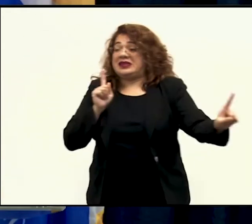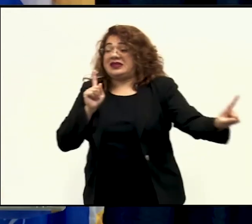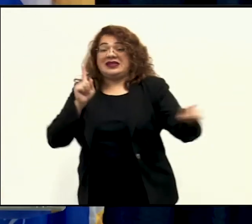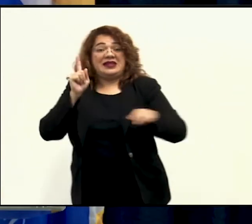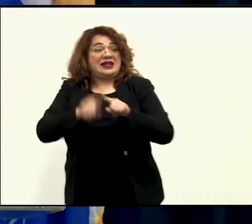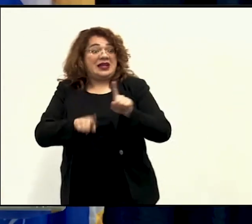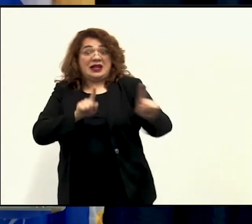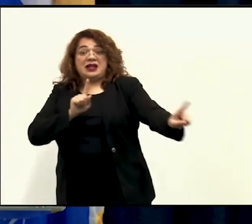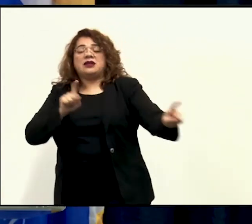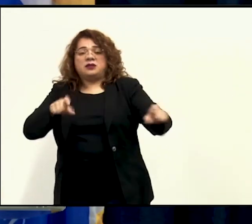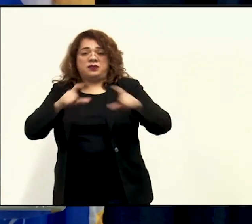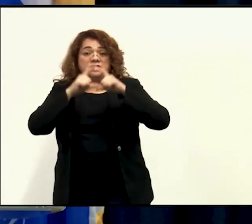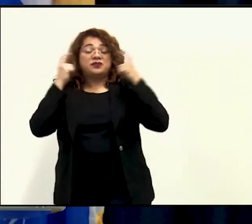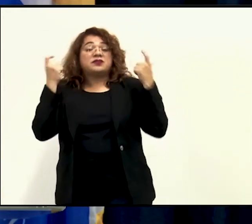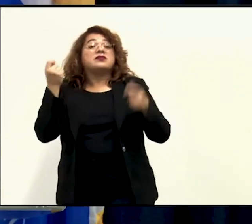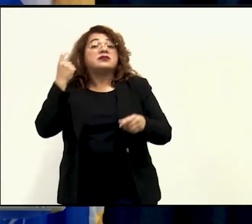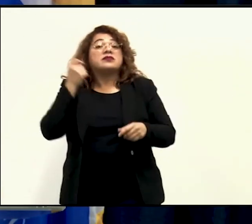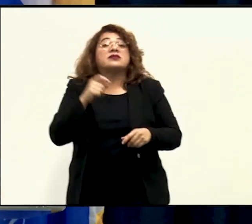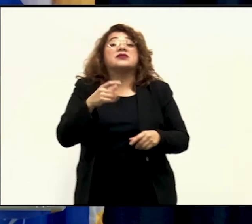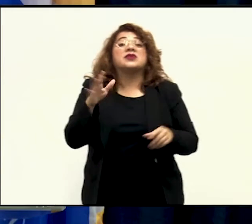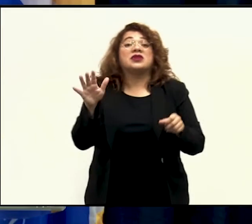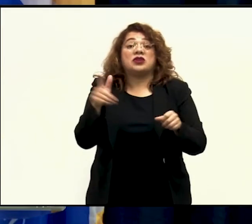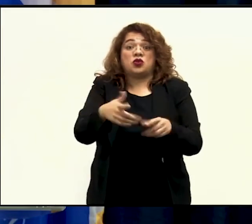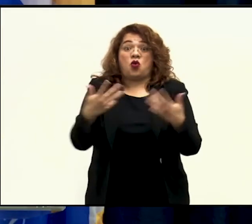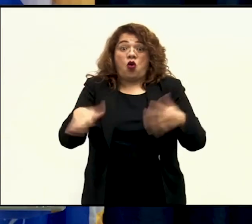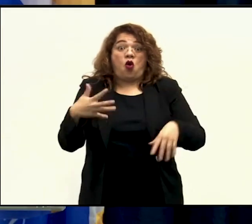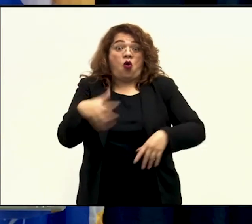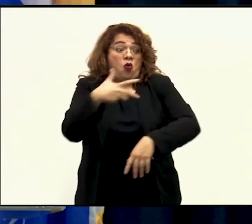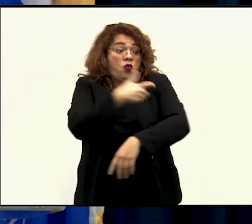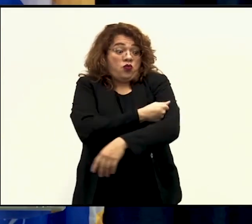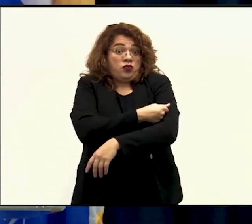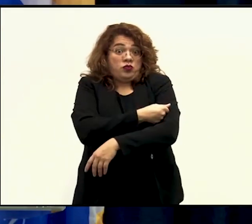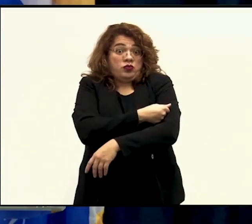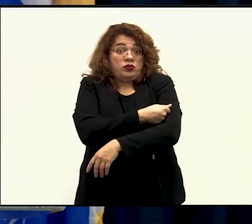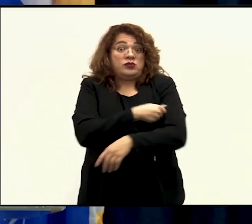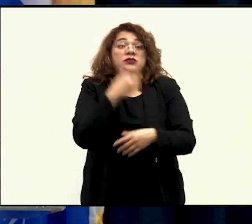They're not required for fully vaccinated people in outdoors unless you're in a crowded